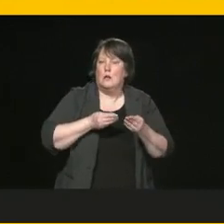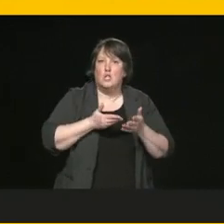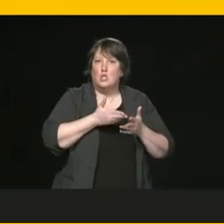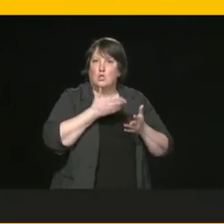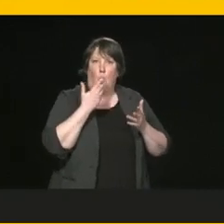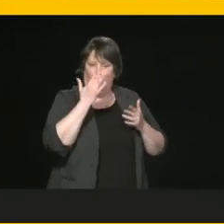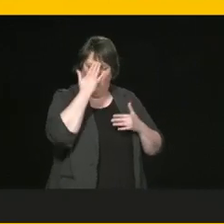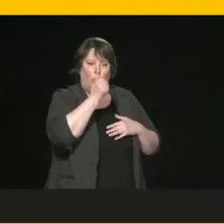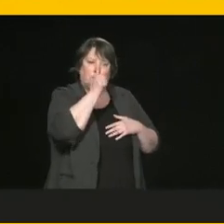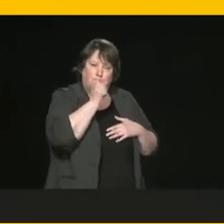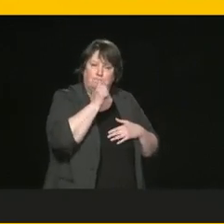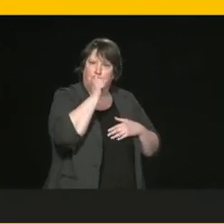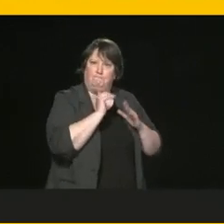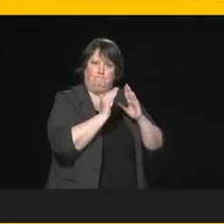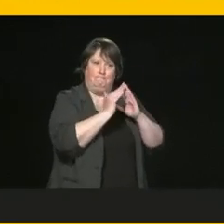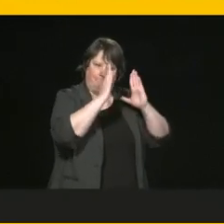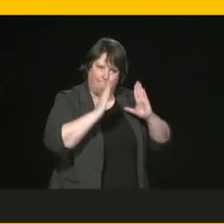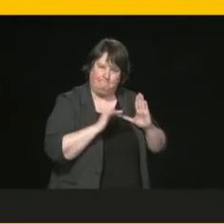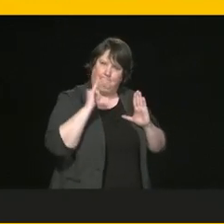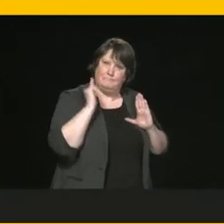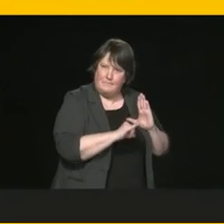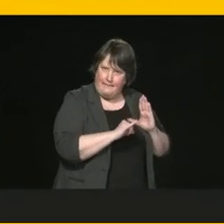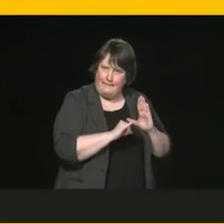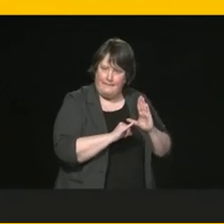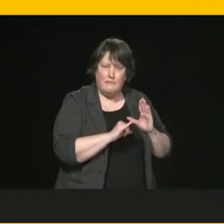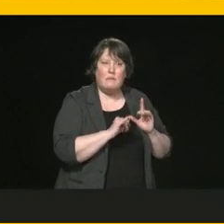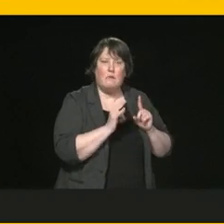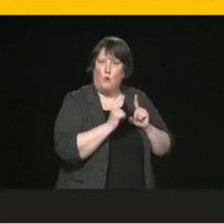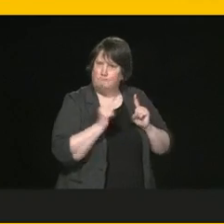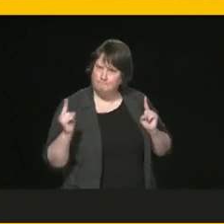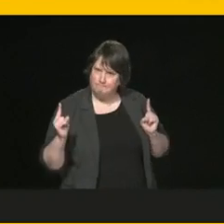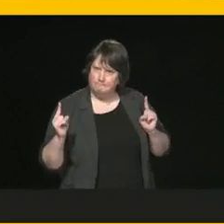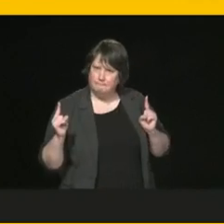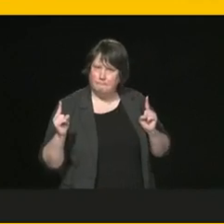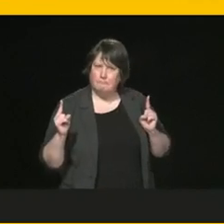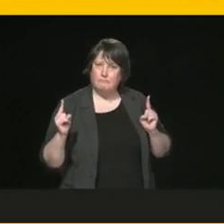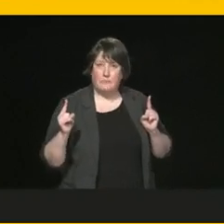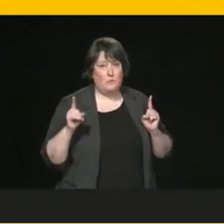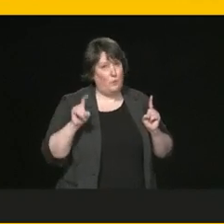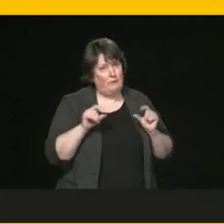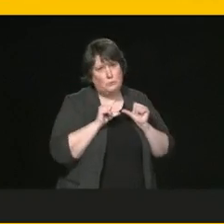SACRIFICES RIGHT NOW. THEY'RE GOING THROUGH VERY